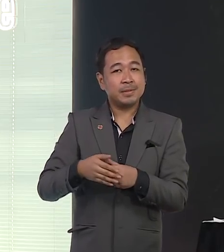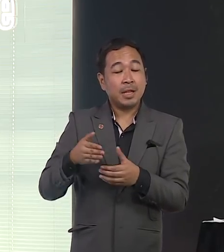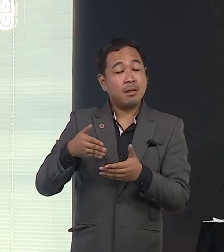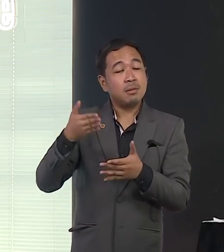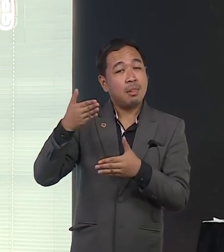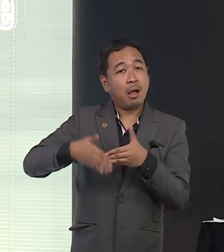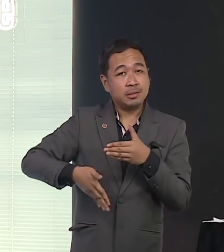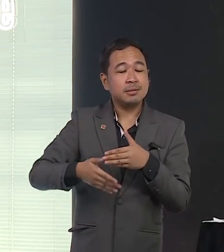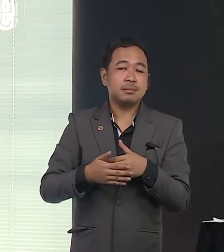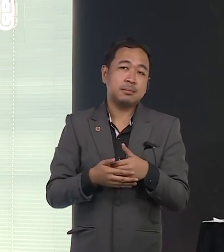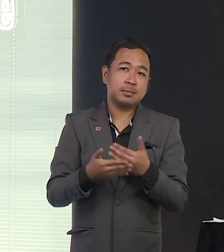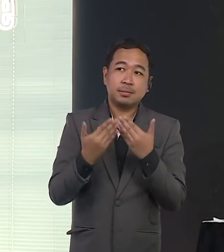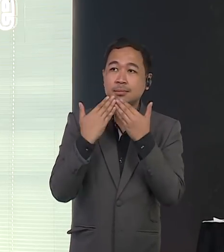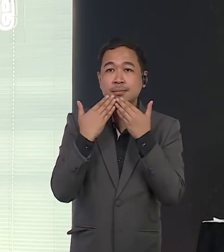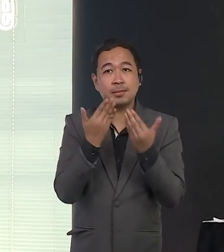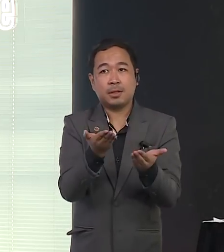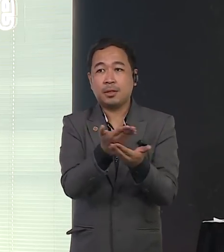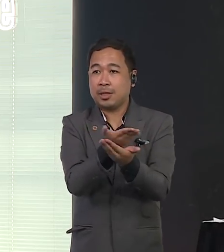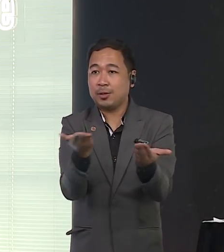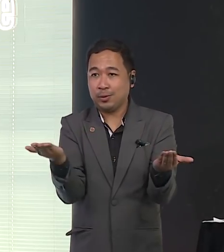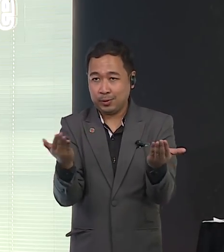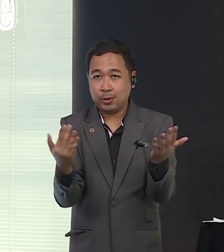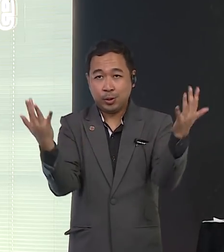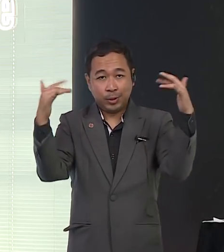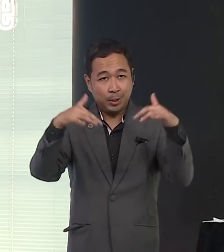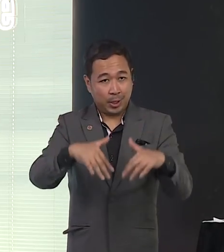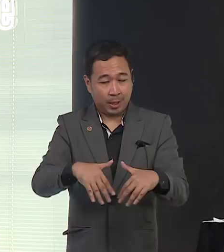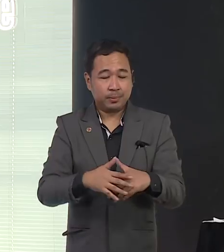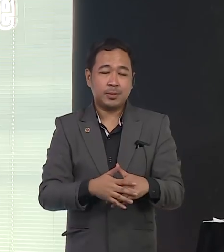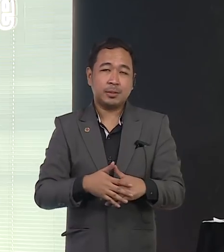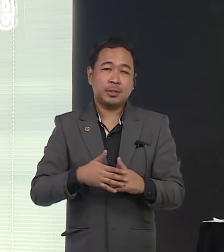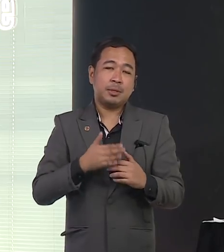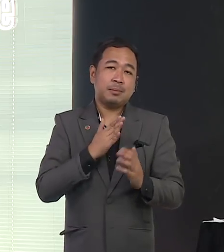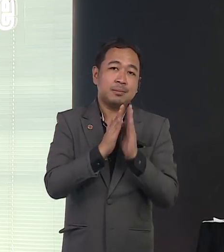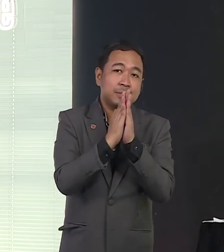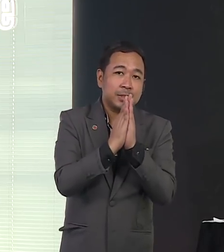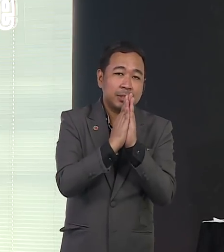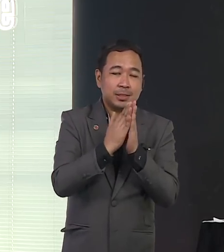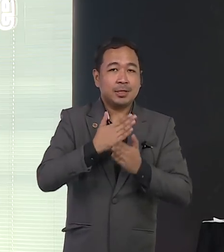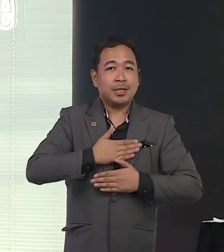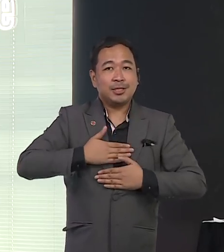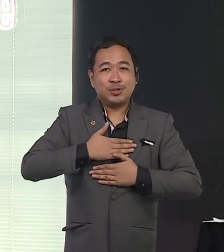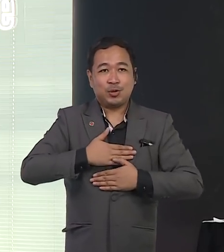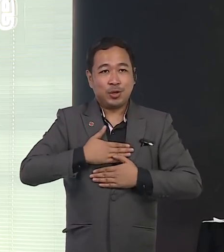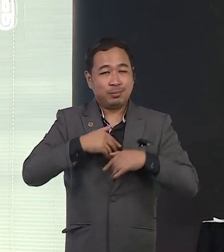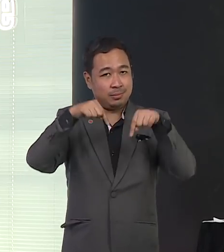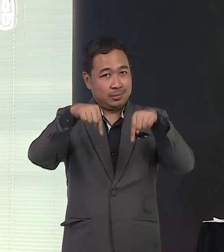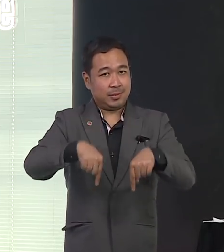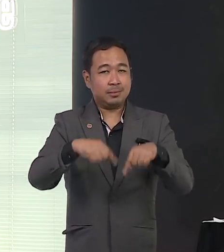streaming. Our live streaming is connecting to everywhere, globally, today.